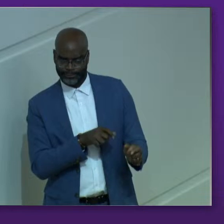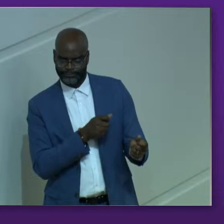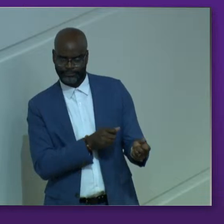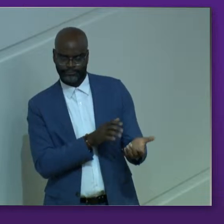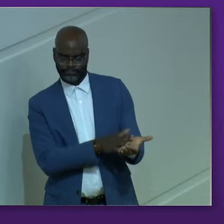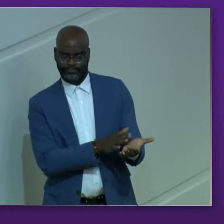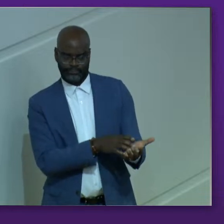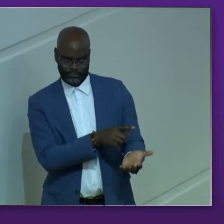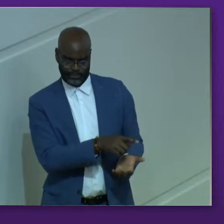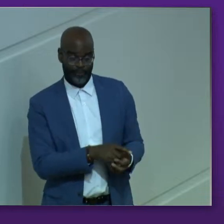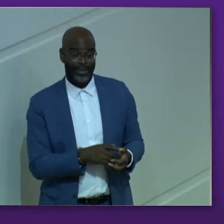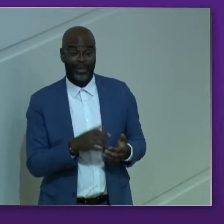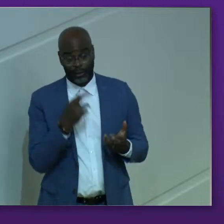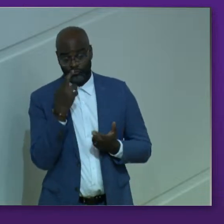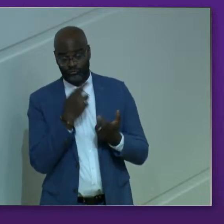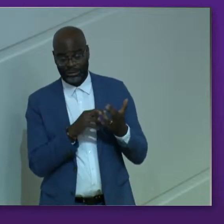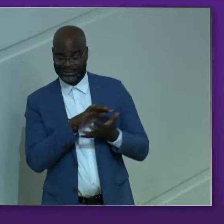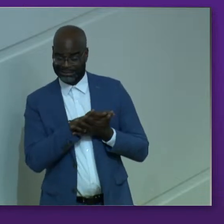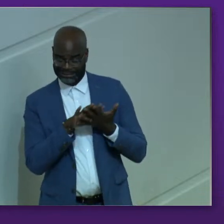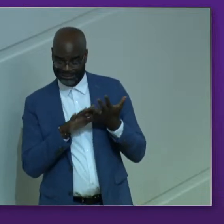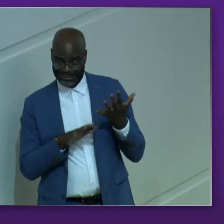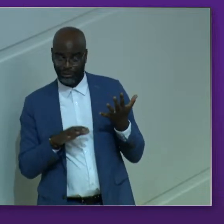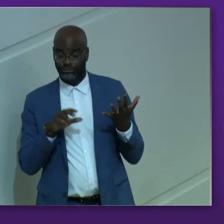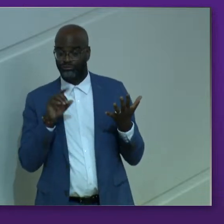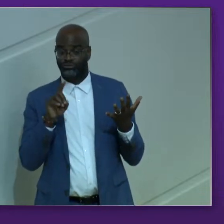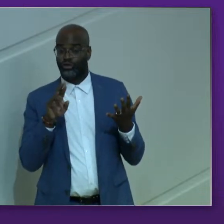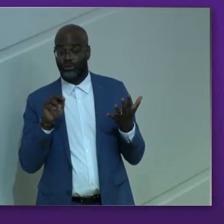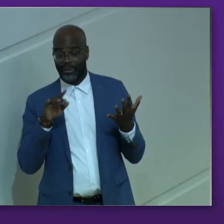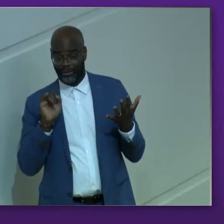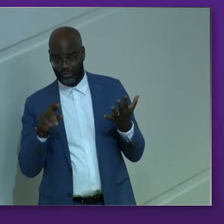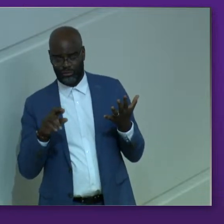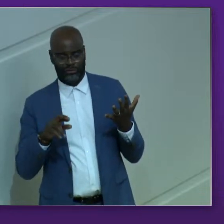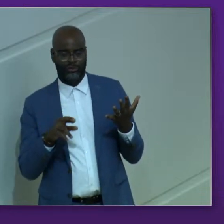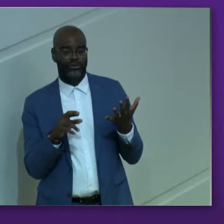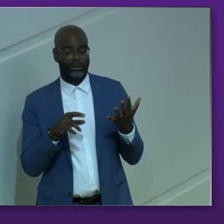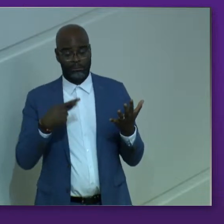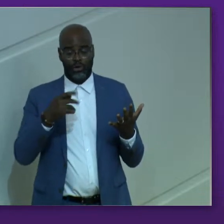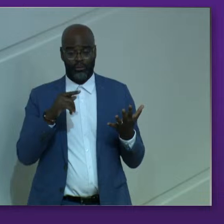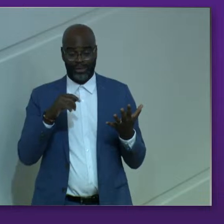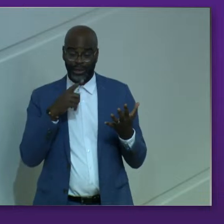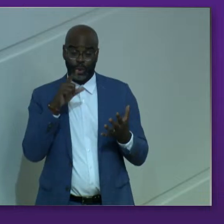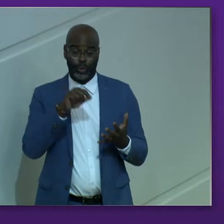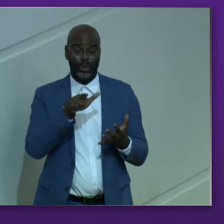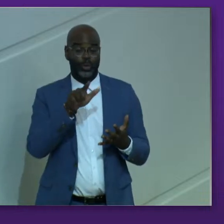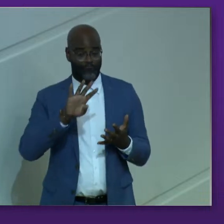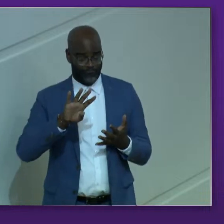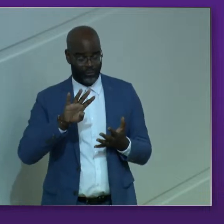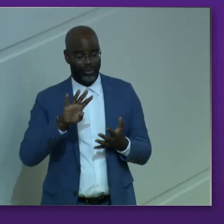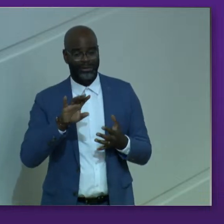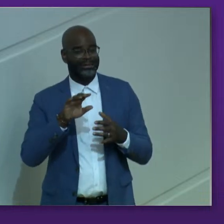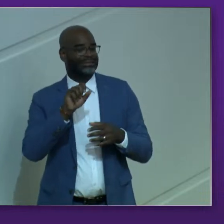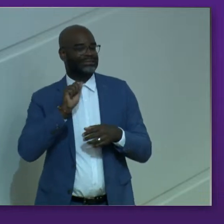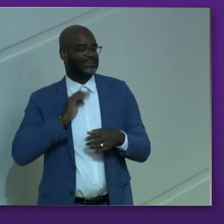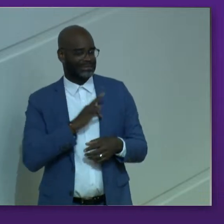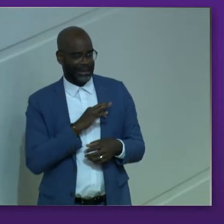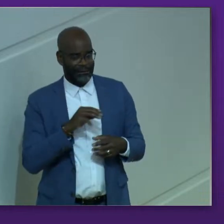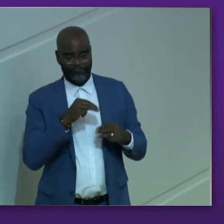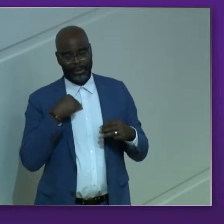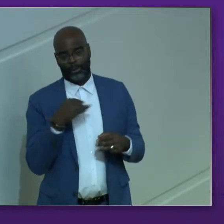INTEGRATION OF EFFECTIVE TECHNOLOGY TOOLS INTO HIGHER EDUCATION HE IS DESCRIBED AS A